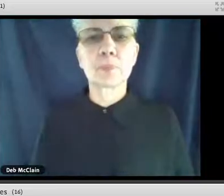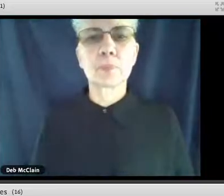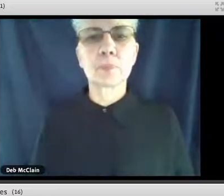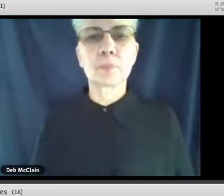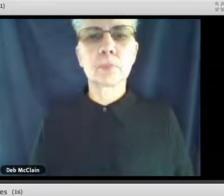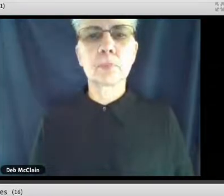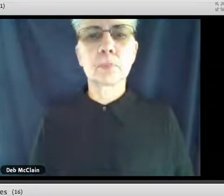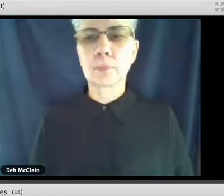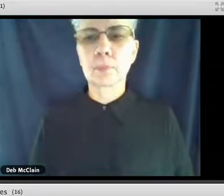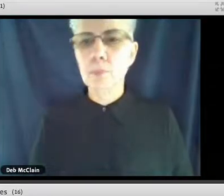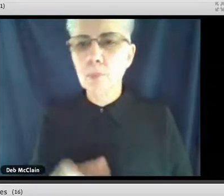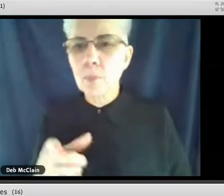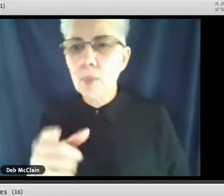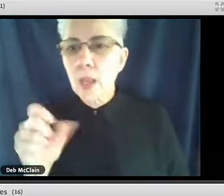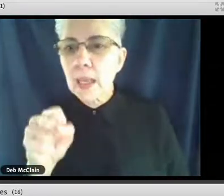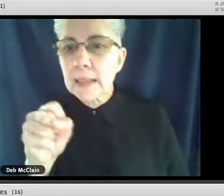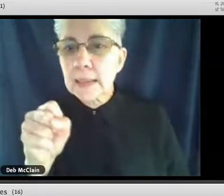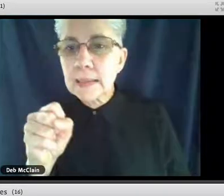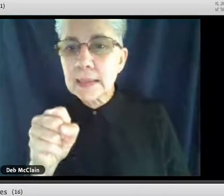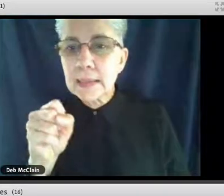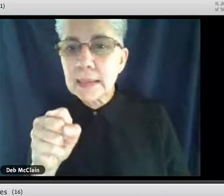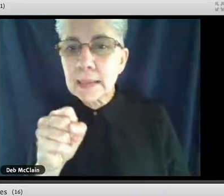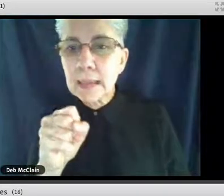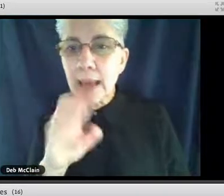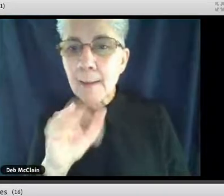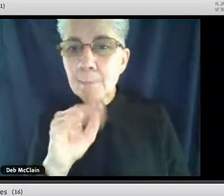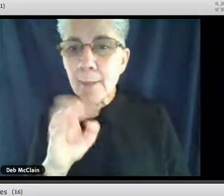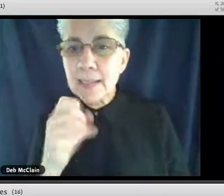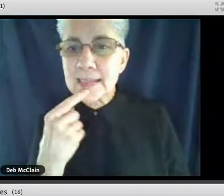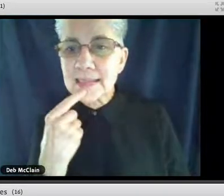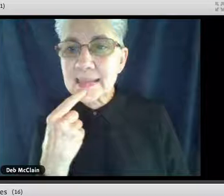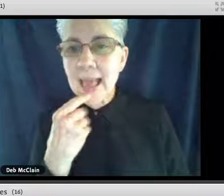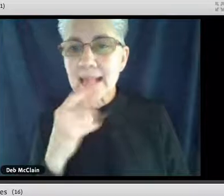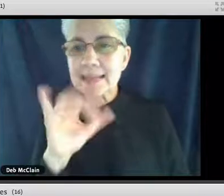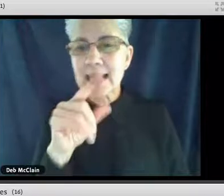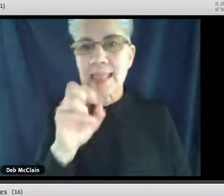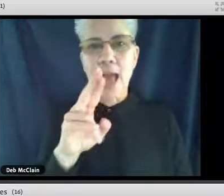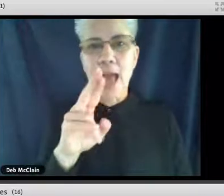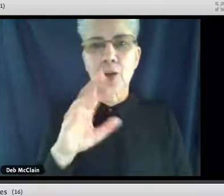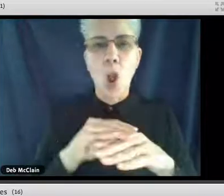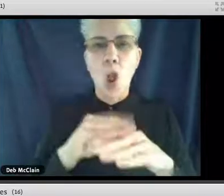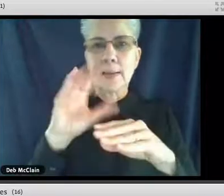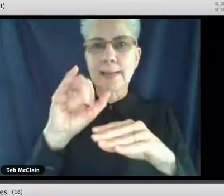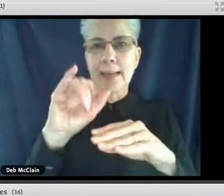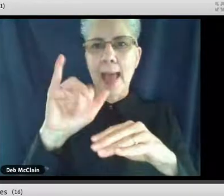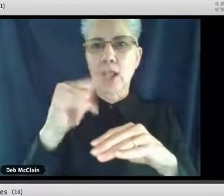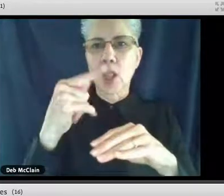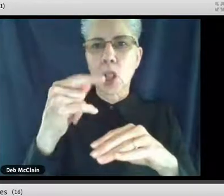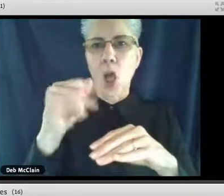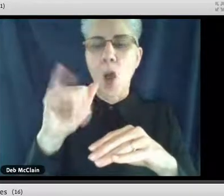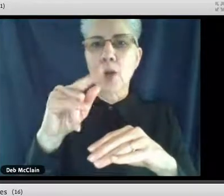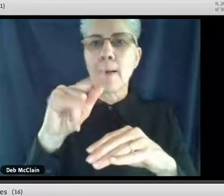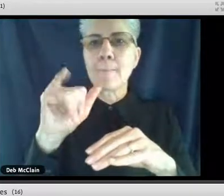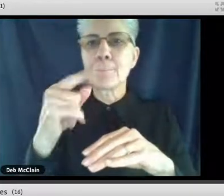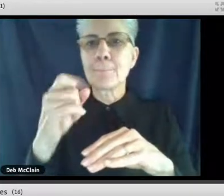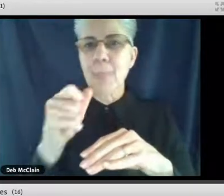Yeah, Bebe is saying, "Sliders on the catalog page is not a good idea. I feel like it elevates research anxiety." I think so.